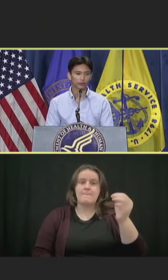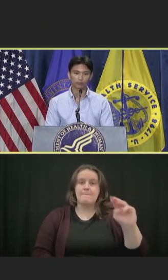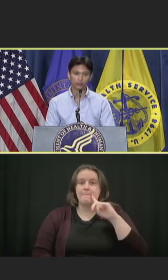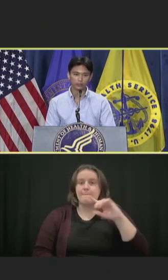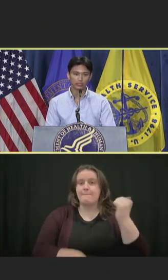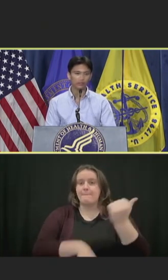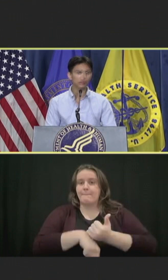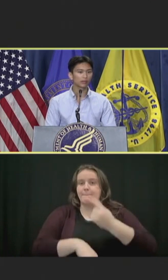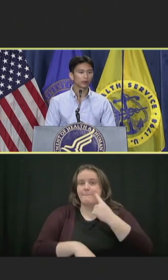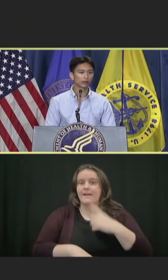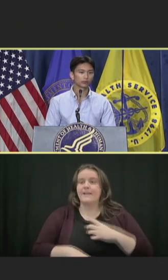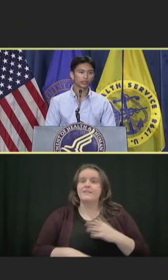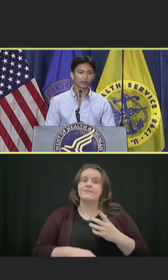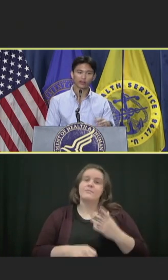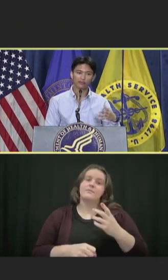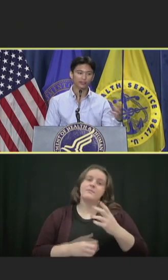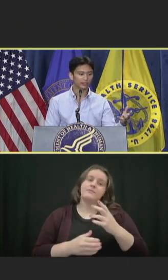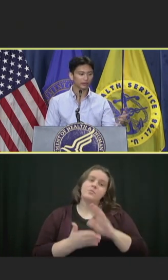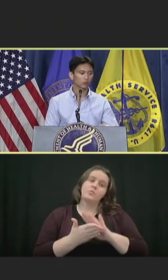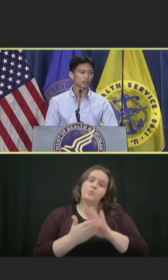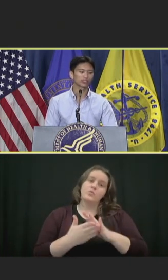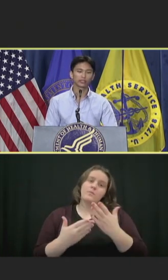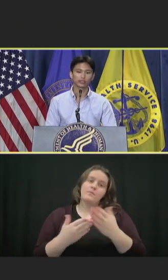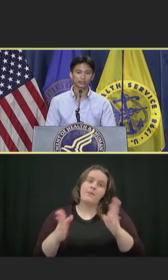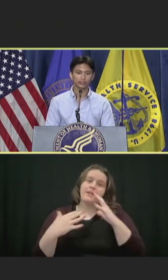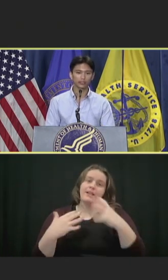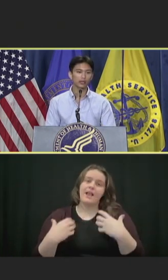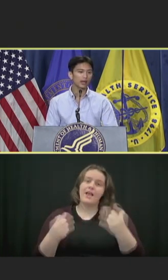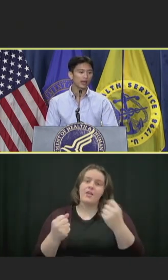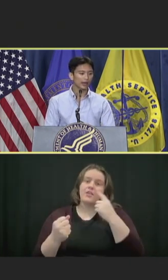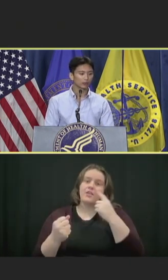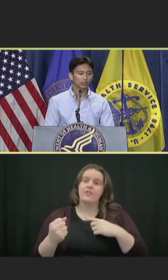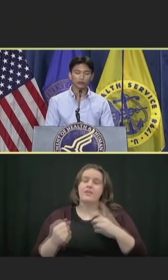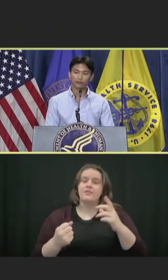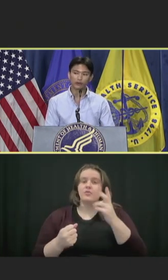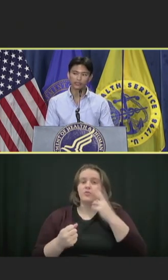Berkeley, but we have an office here in Washington, D.C. And really, our focus is